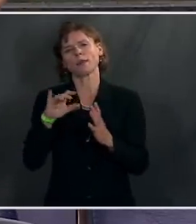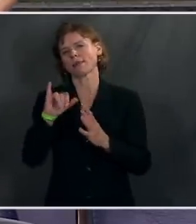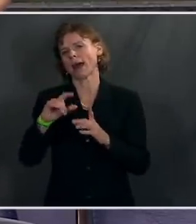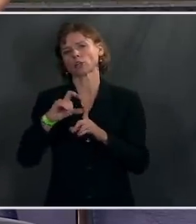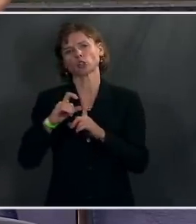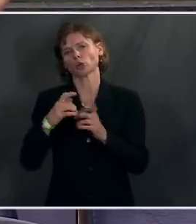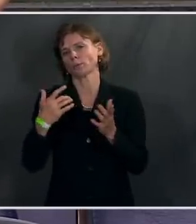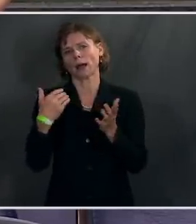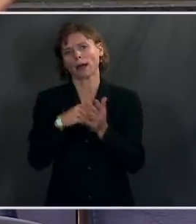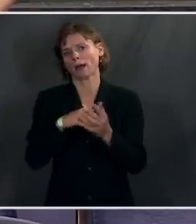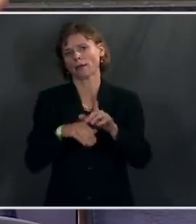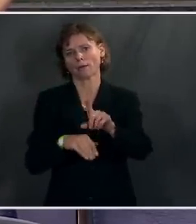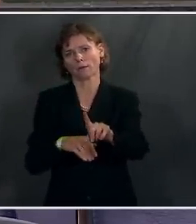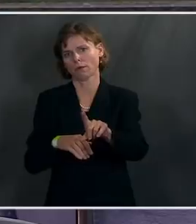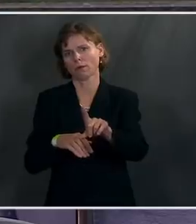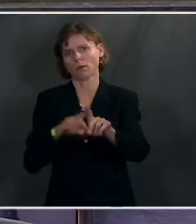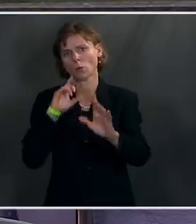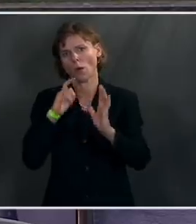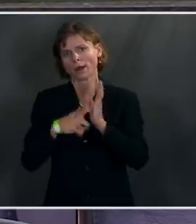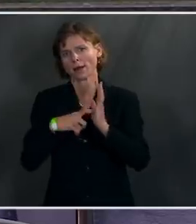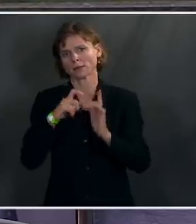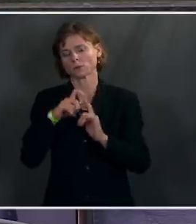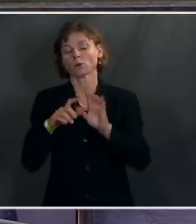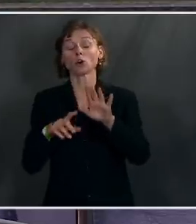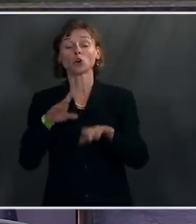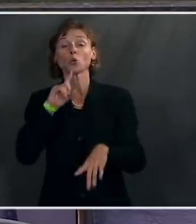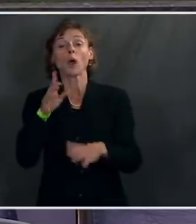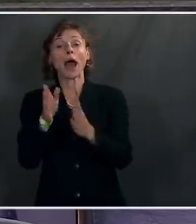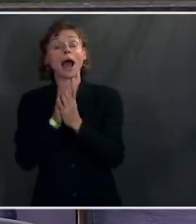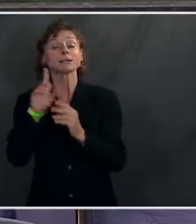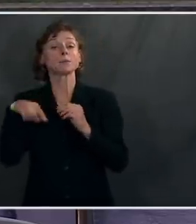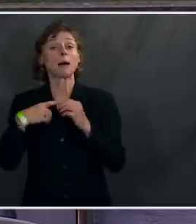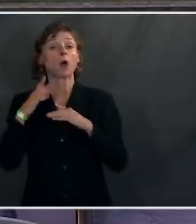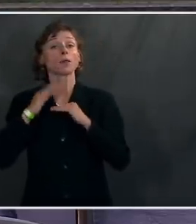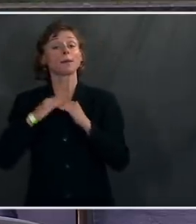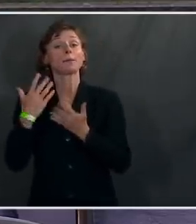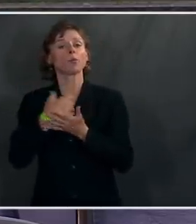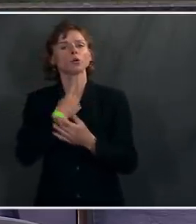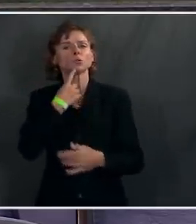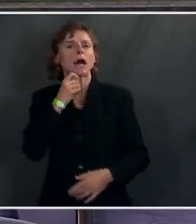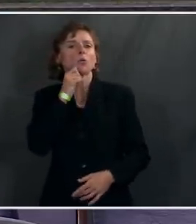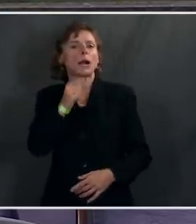The Press: But when you were asked about the minimum wage, you said you're not going to negotiate from here and you want to work through that.